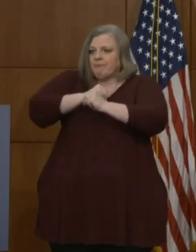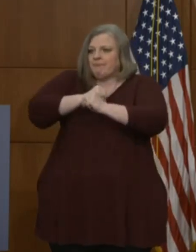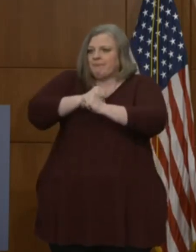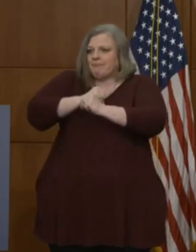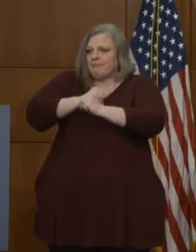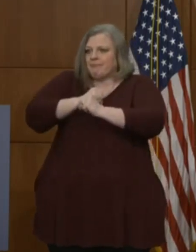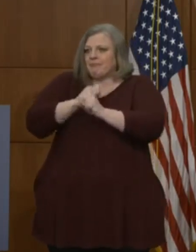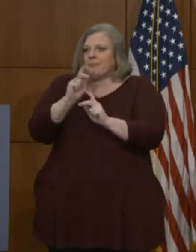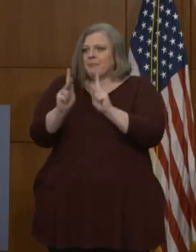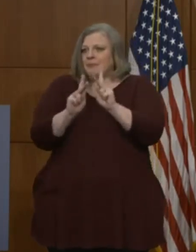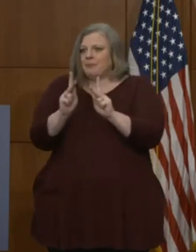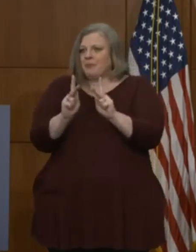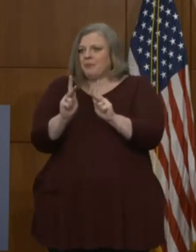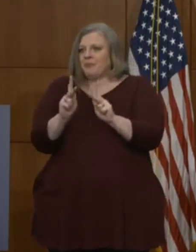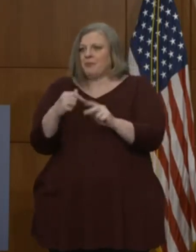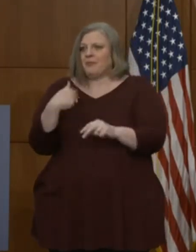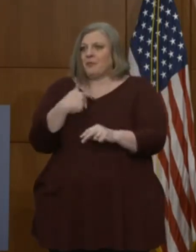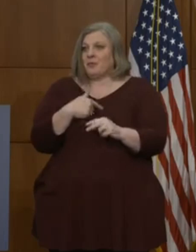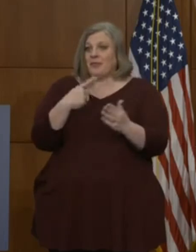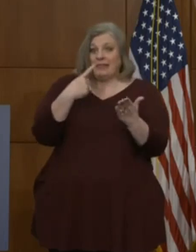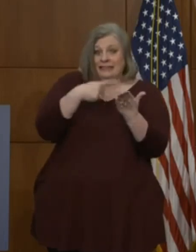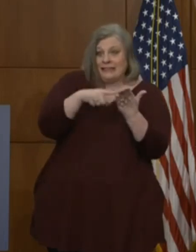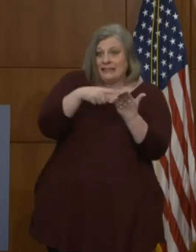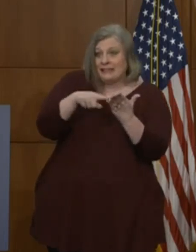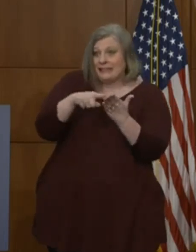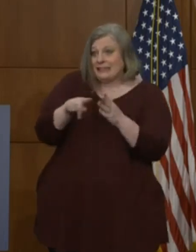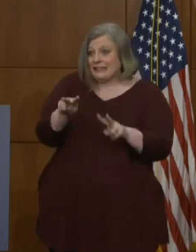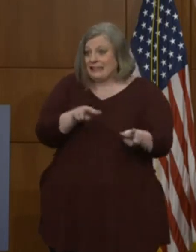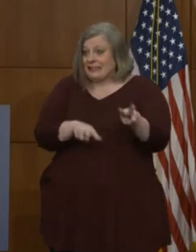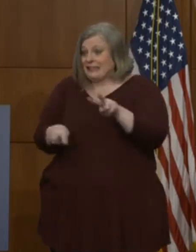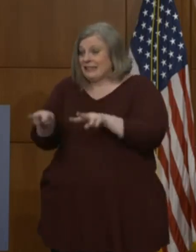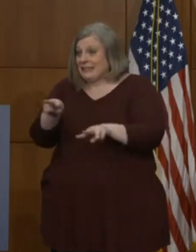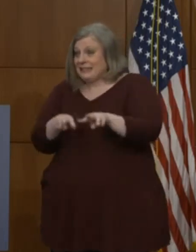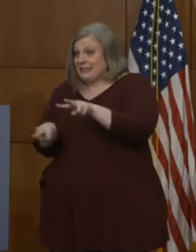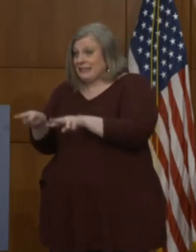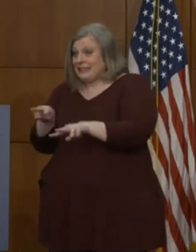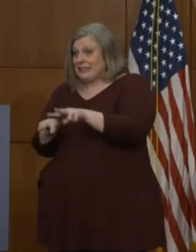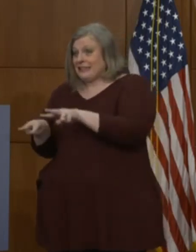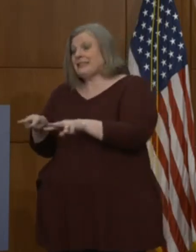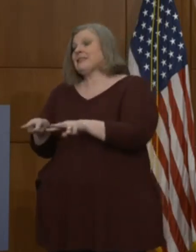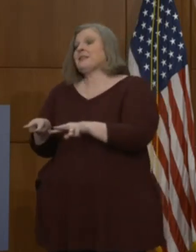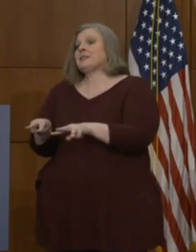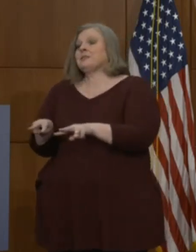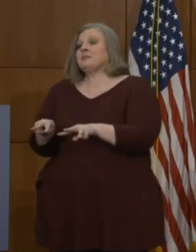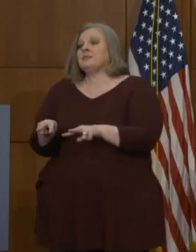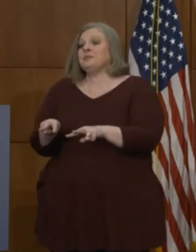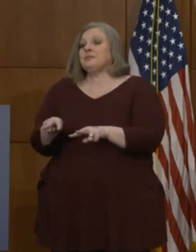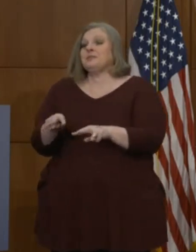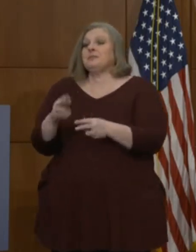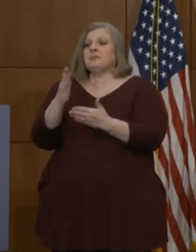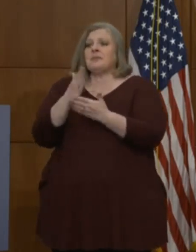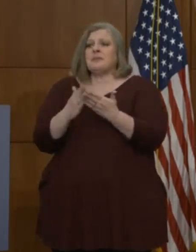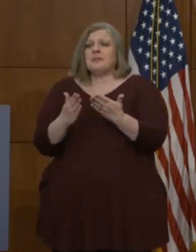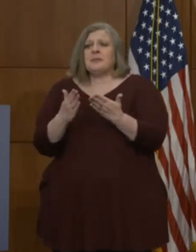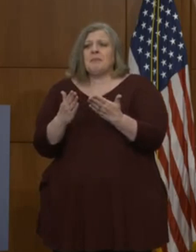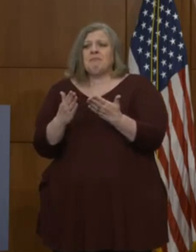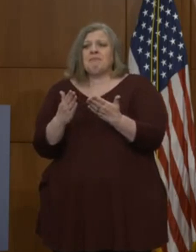CODE WE ARE REQUIRED TO PROTECT THE- ANONYMITY. OF THE PEOPLE THE- ANONYMITY. OF THE PEOPLE THAT WE CONDUCT SURVEILLANCE THAT WE CONDUCT SURVEILLANCE OFF AND THERE ARE CERTAIN